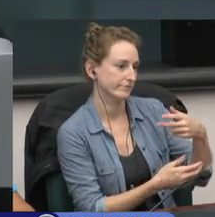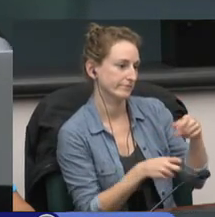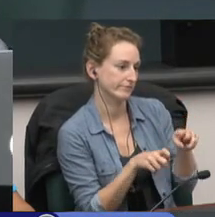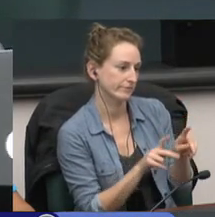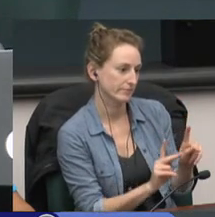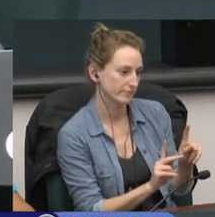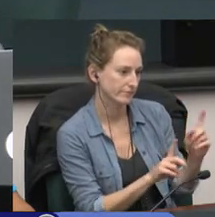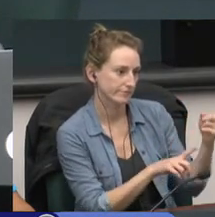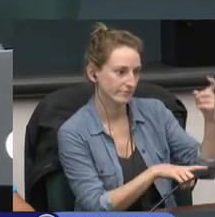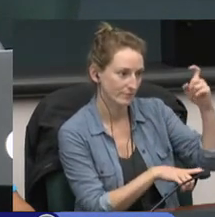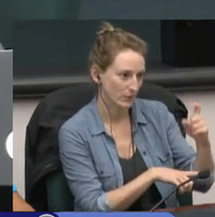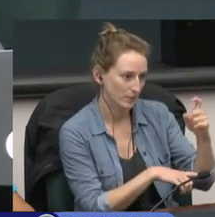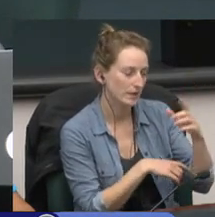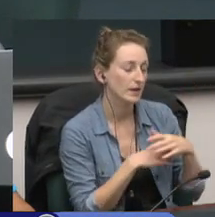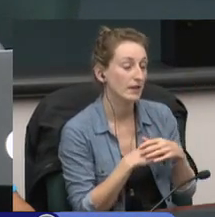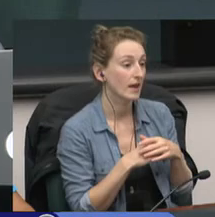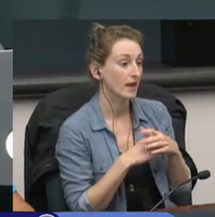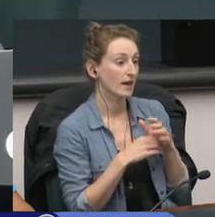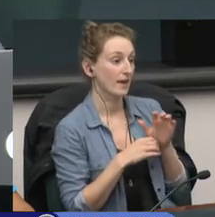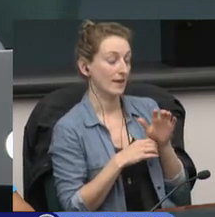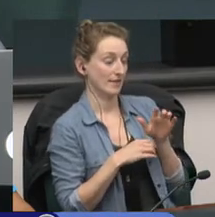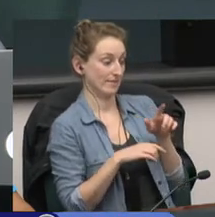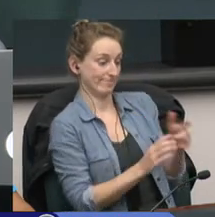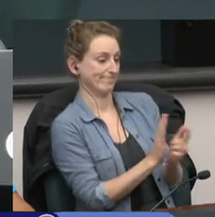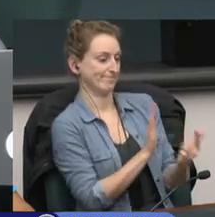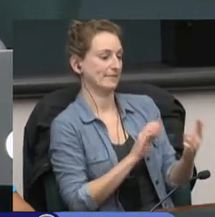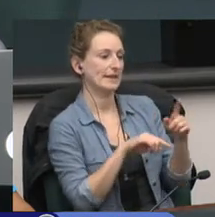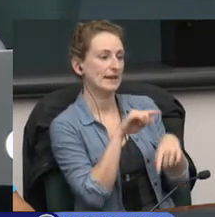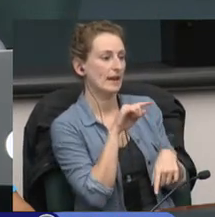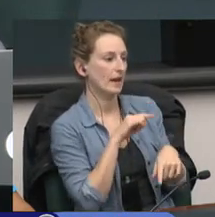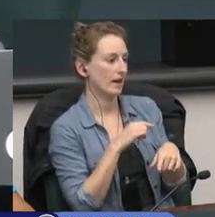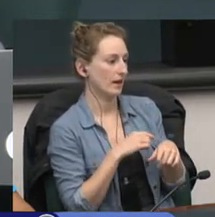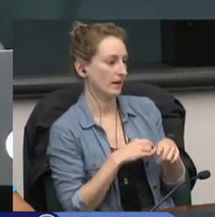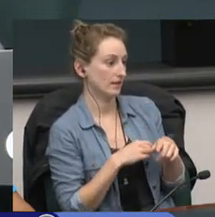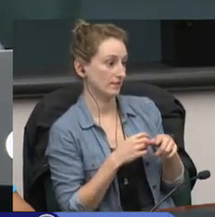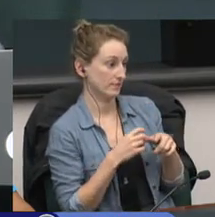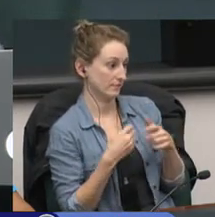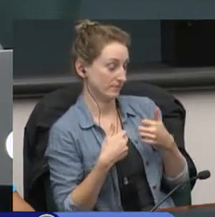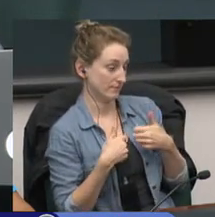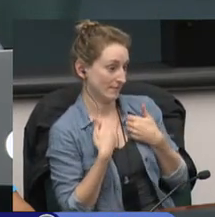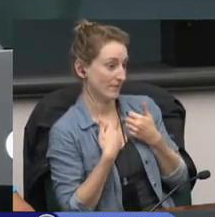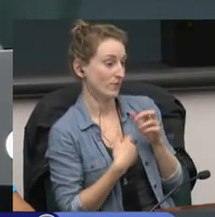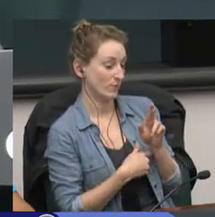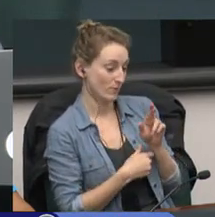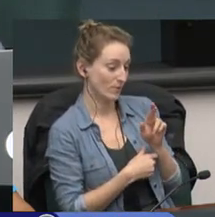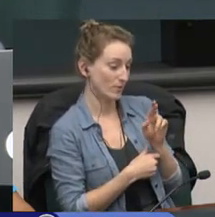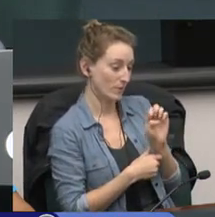four units cannot get a residential parking permit isn't that true yeah I